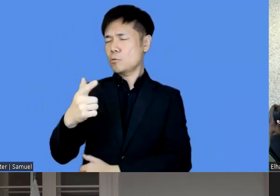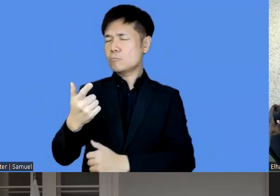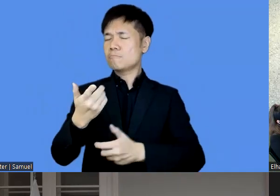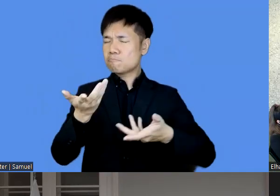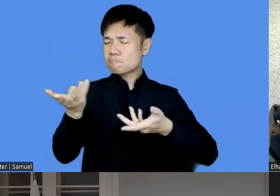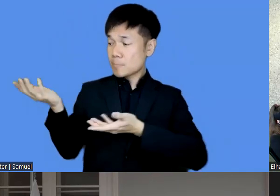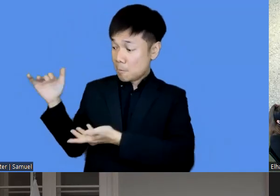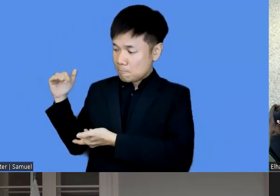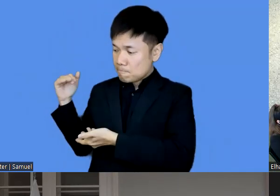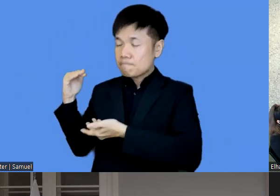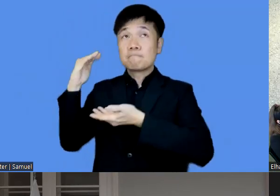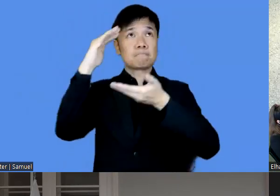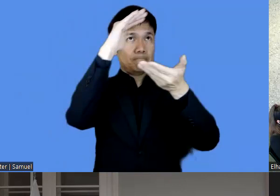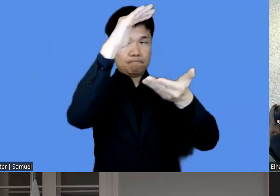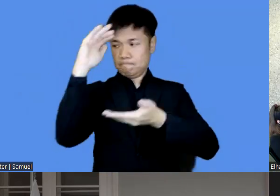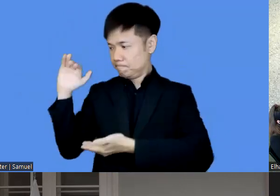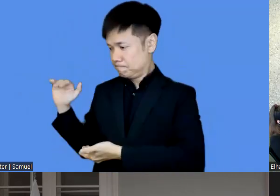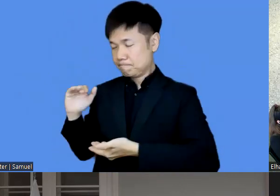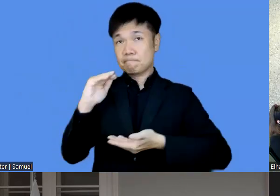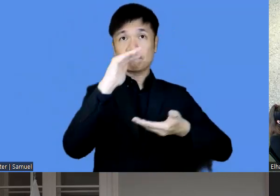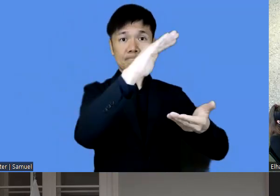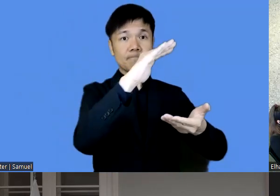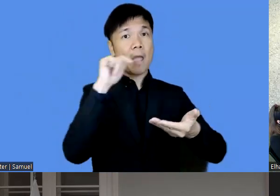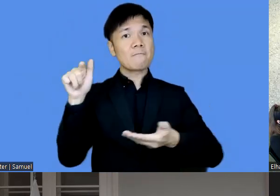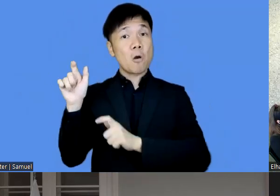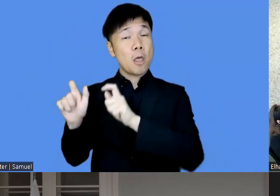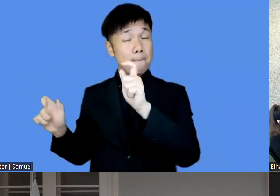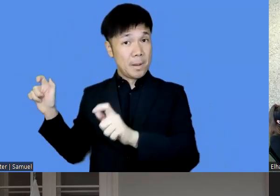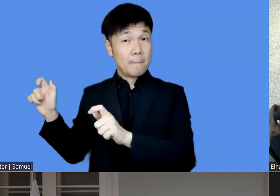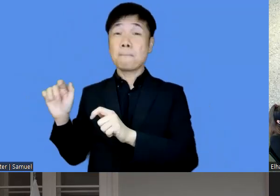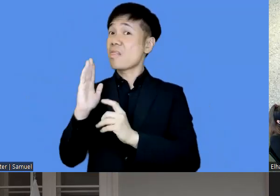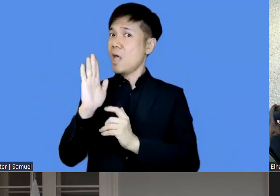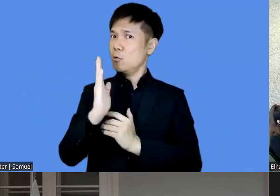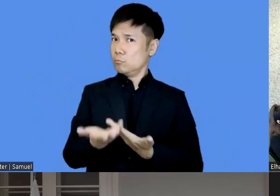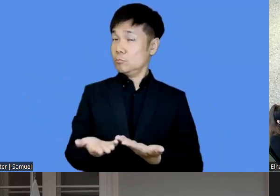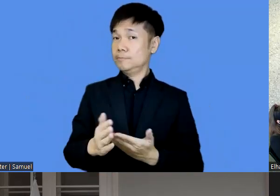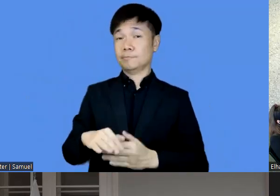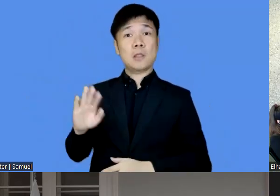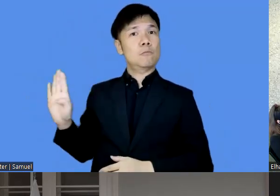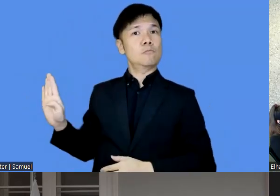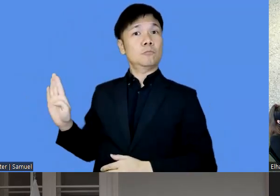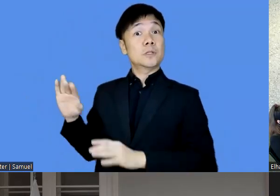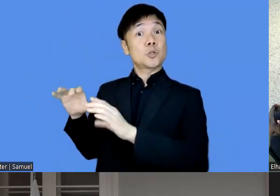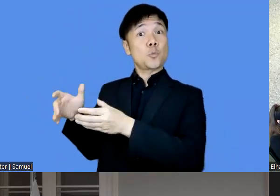the concerns of persons affected to militaries, but here you have the direct exchange, and